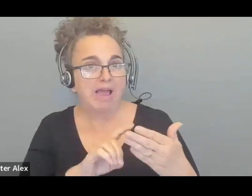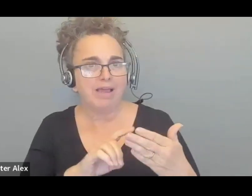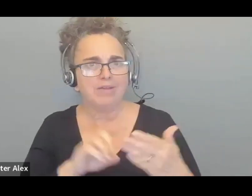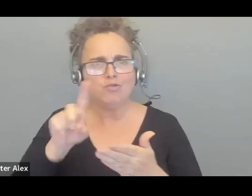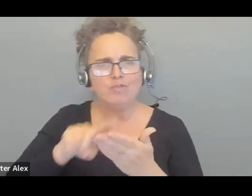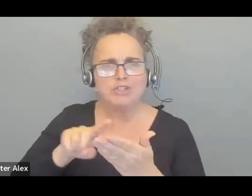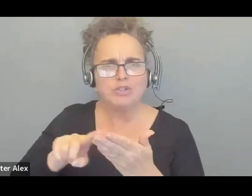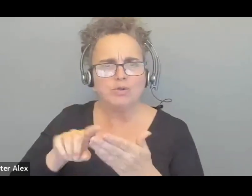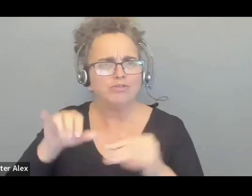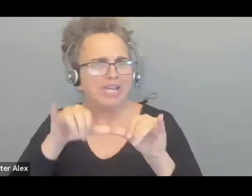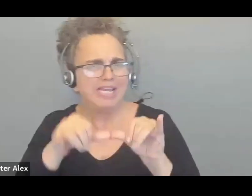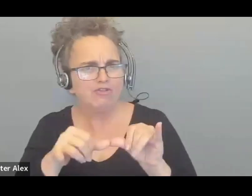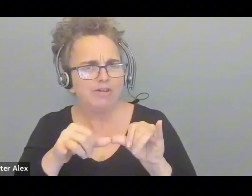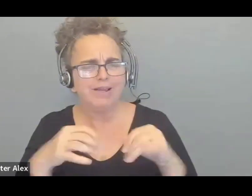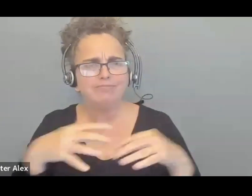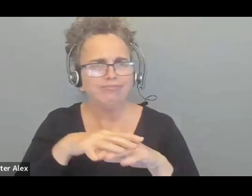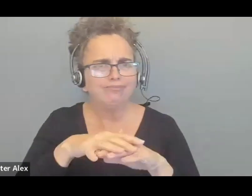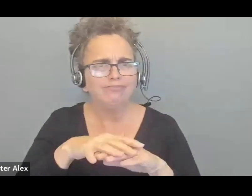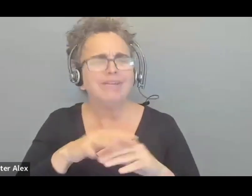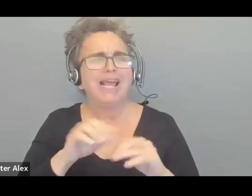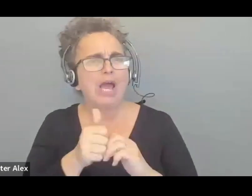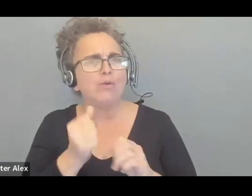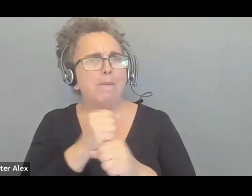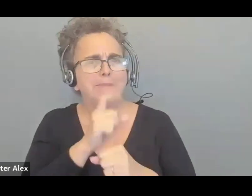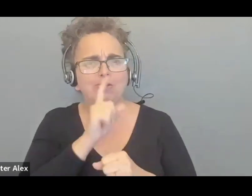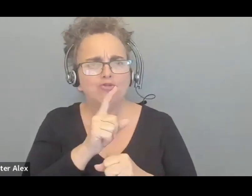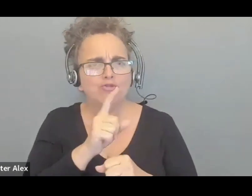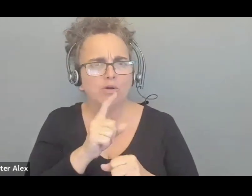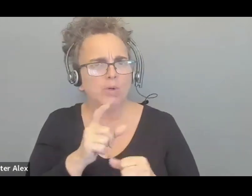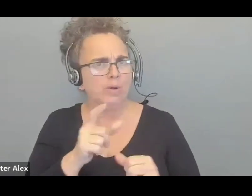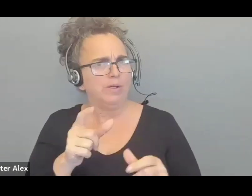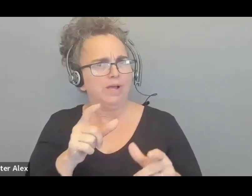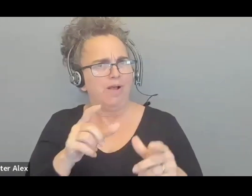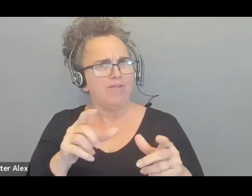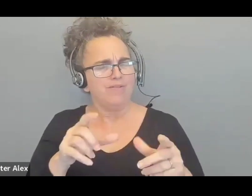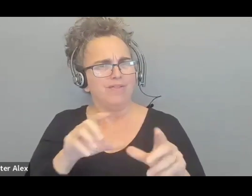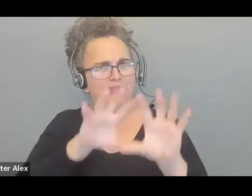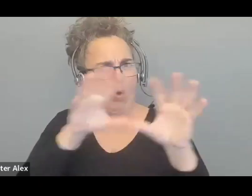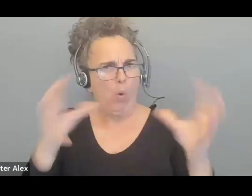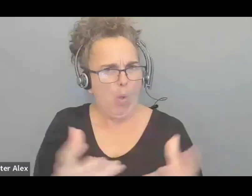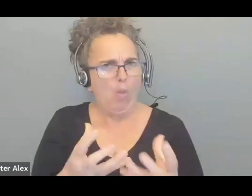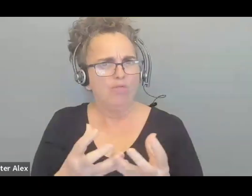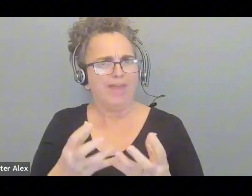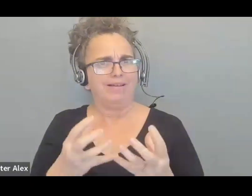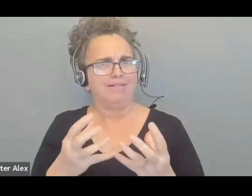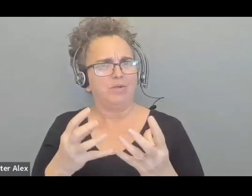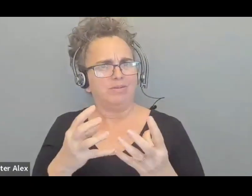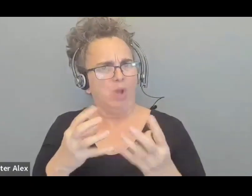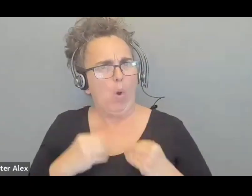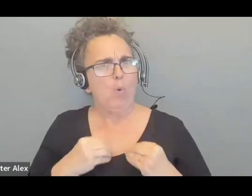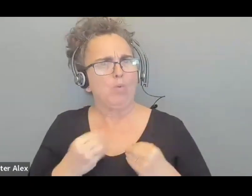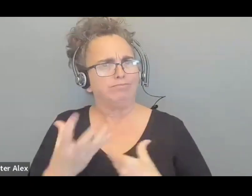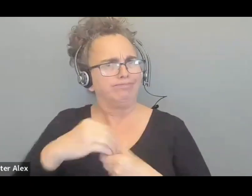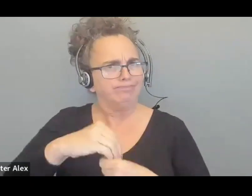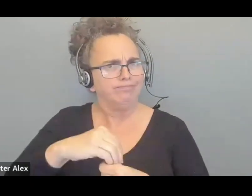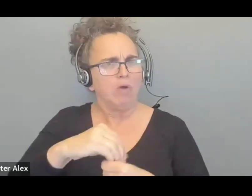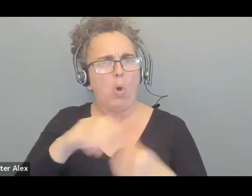engineering, how do you make sure, like in terms of the ownership, right? The entire product and the space is accessible.